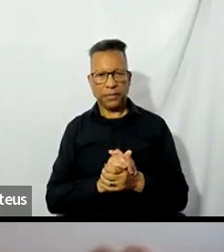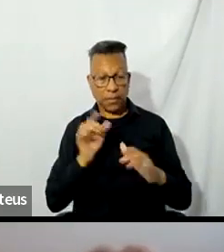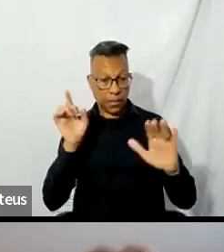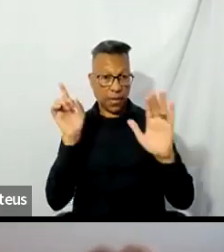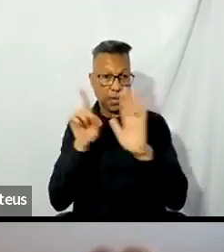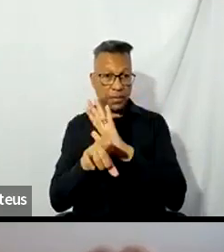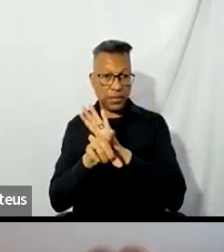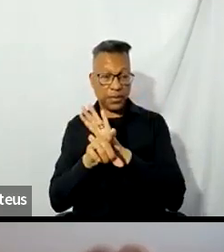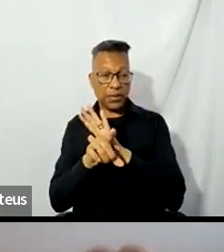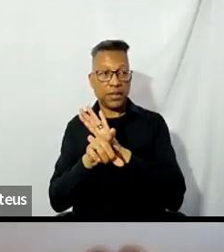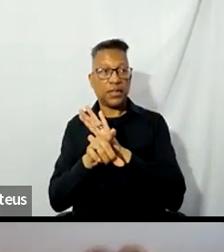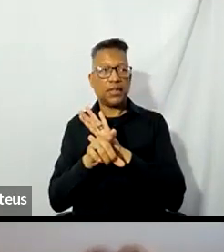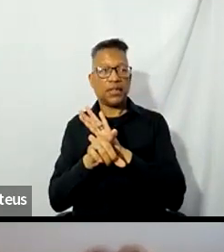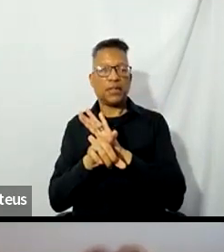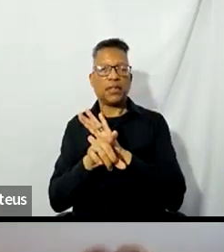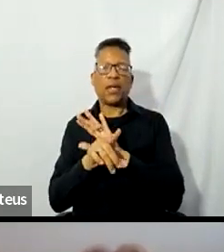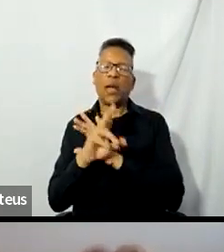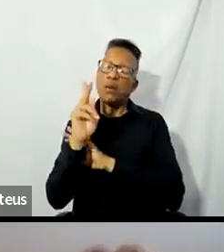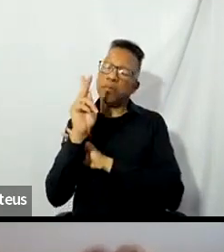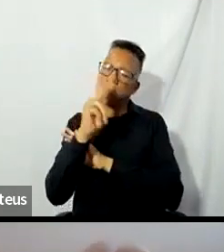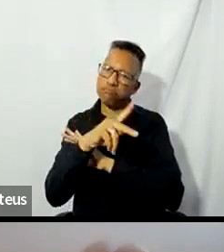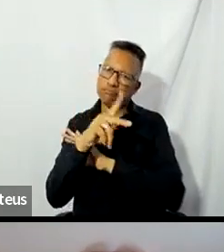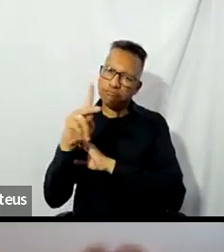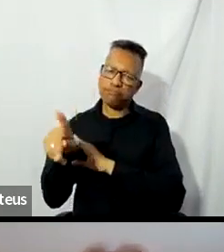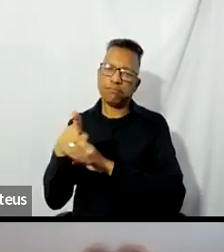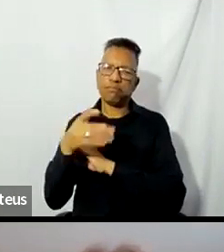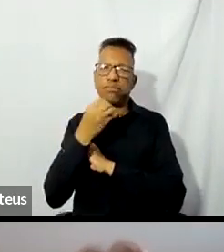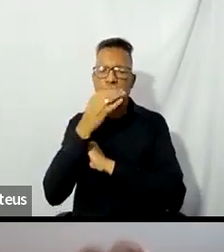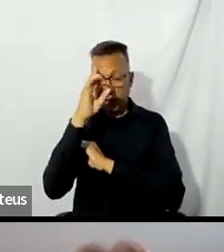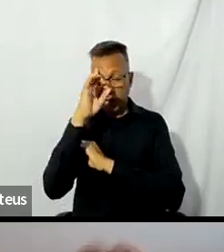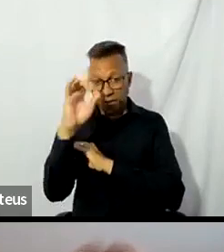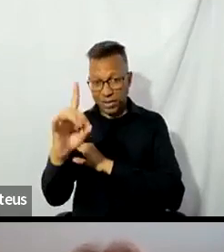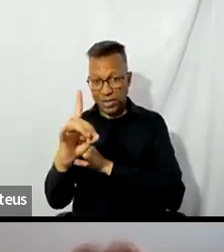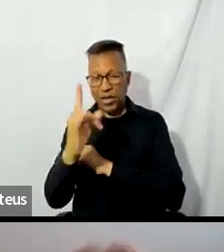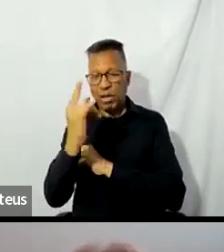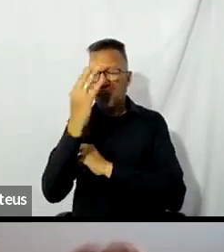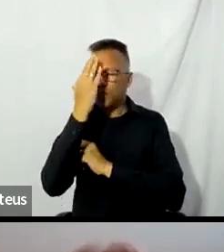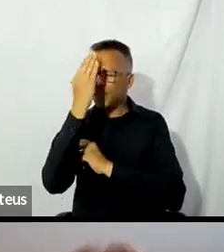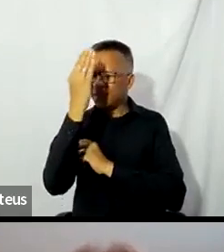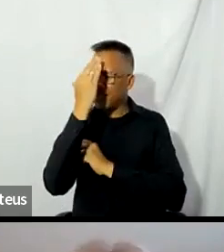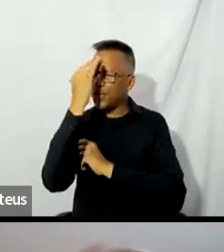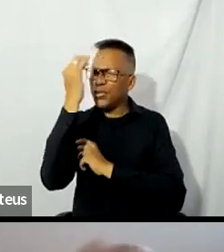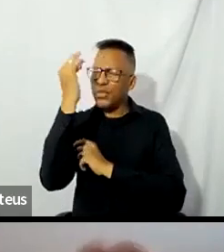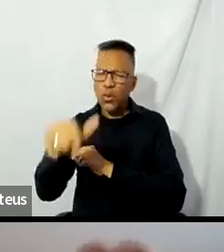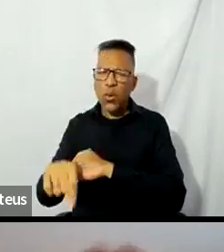a long time possible. Build a long time possible building ng, and with a soul a ng, and with a soul a Bongeion,